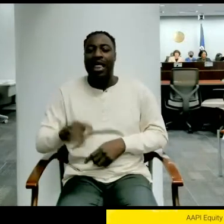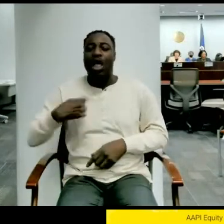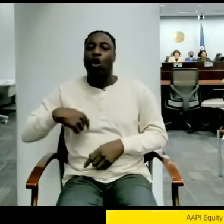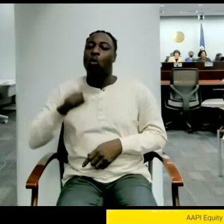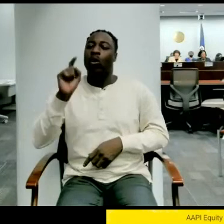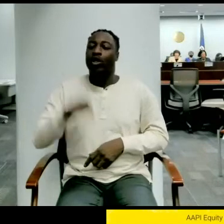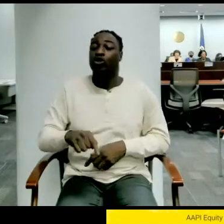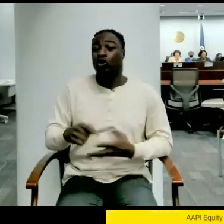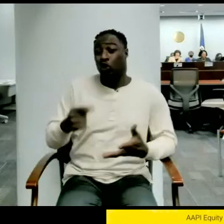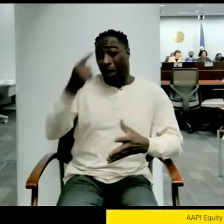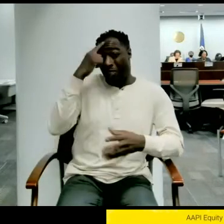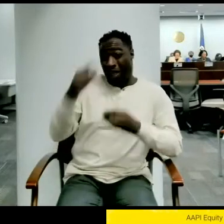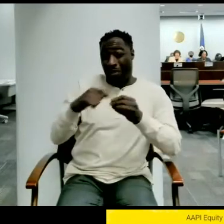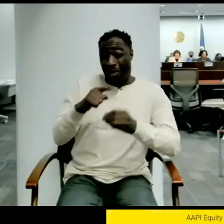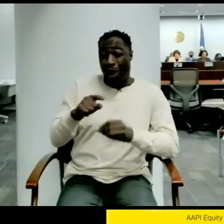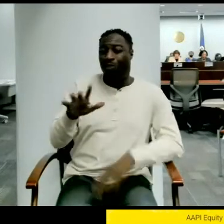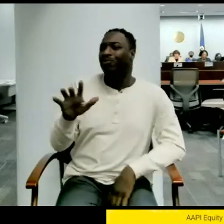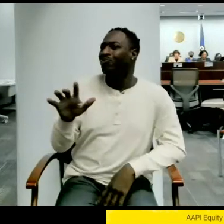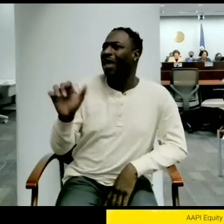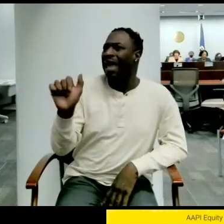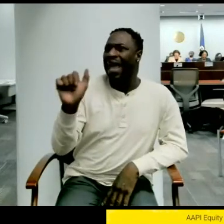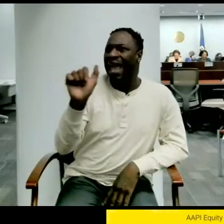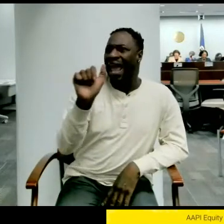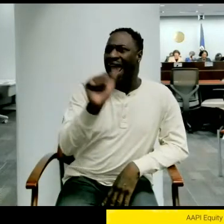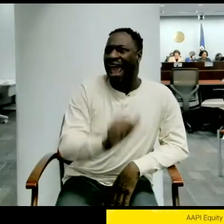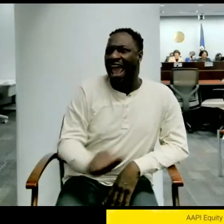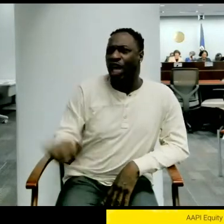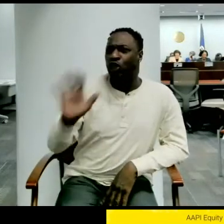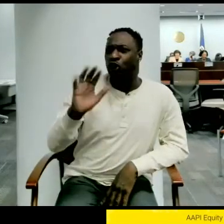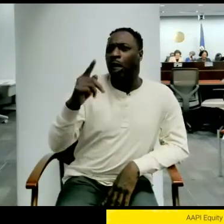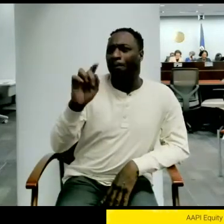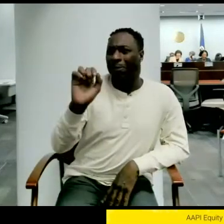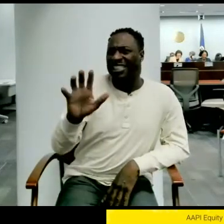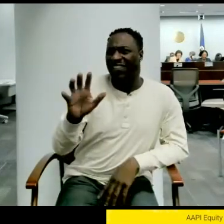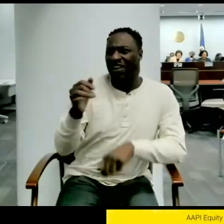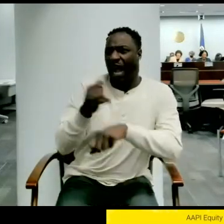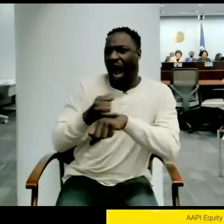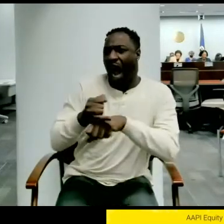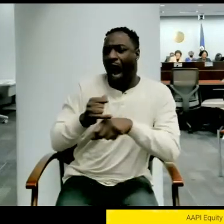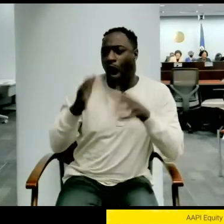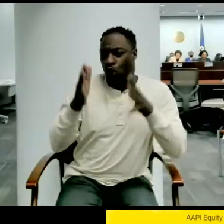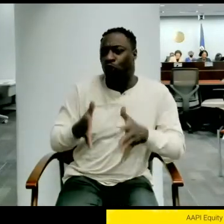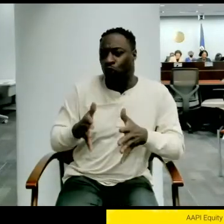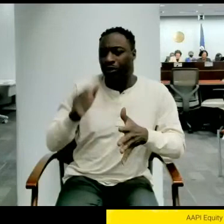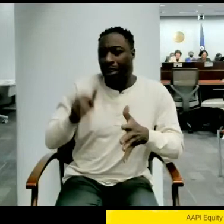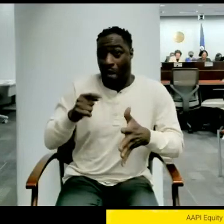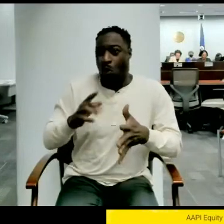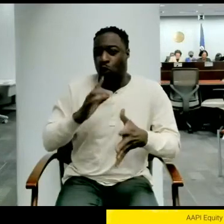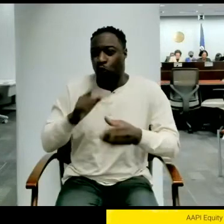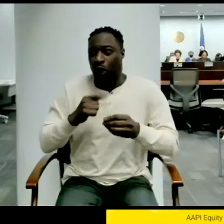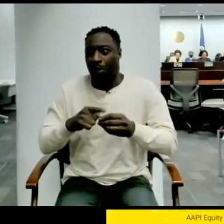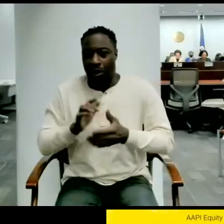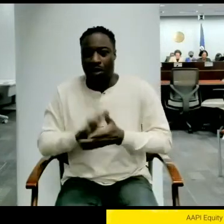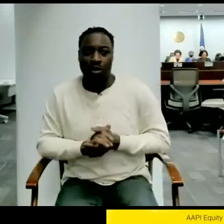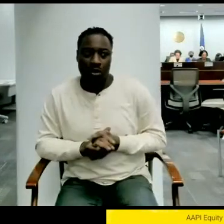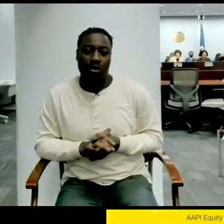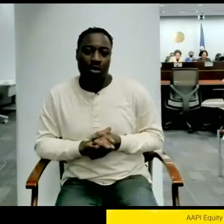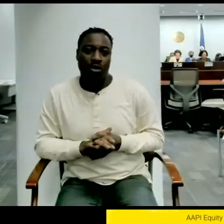should take account of as part of our work to address the um impact of the pandemic? When